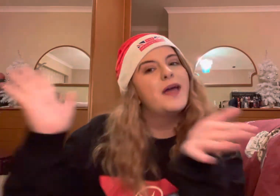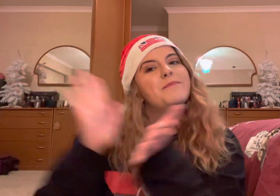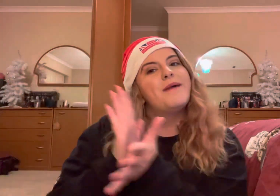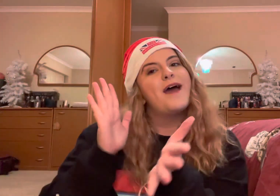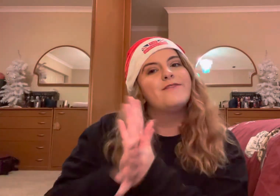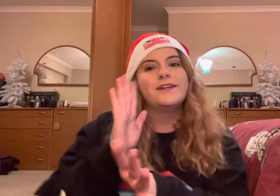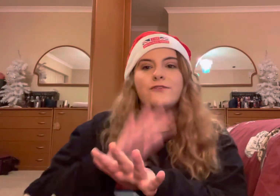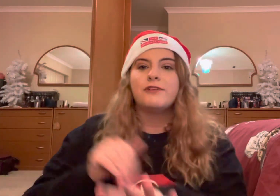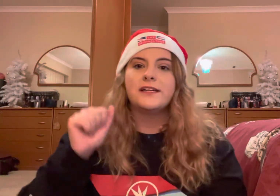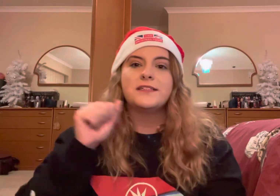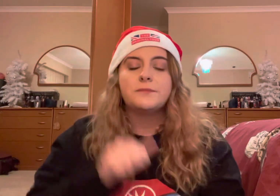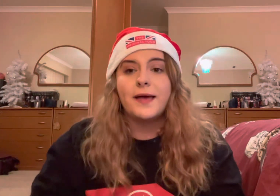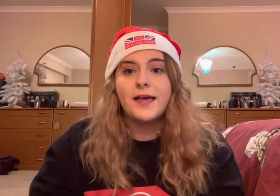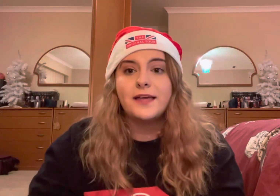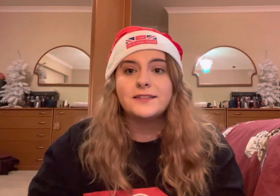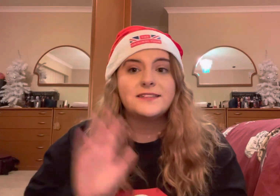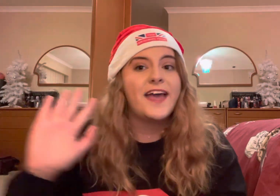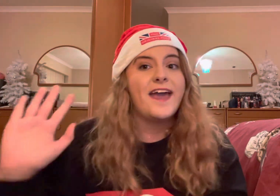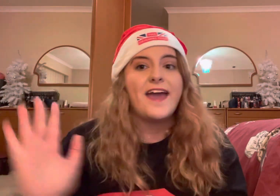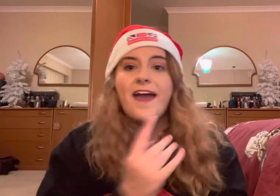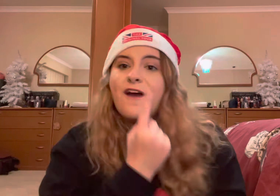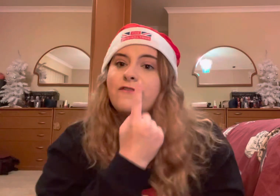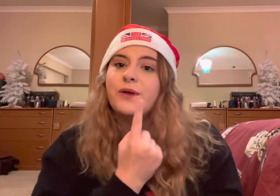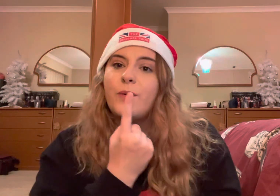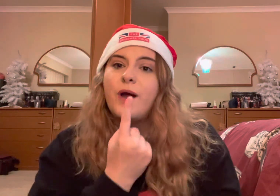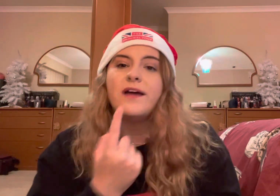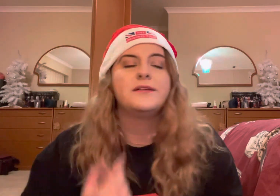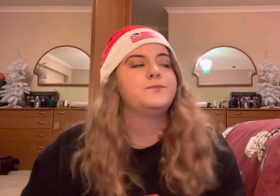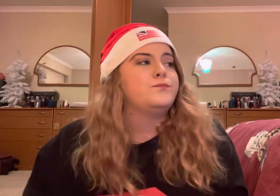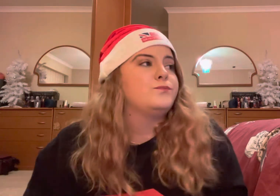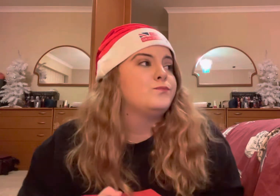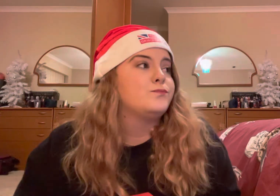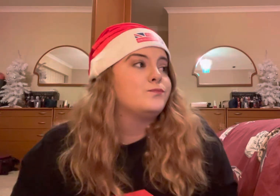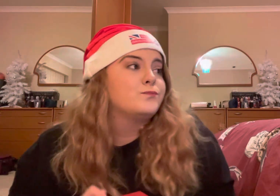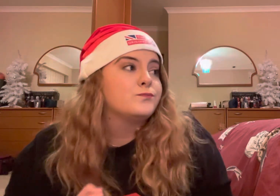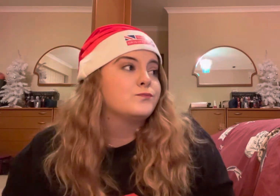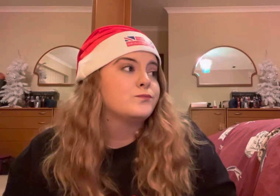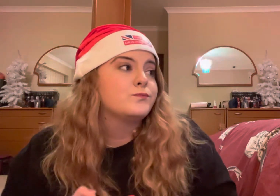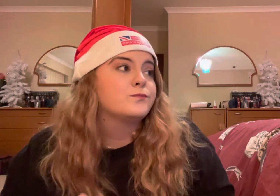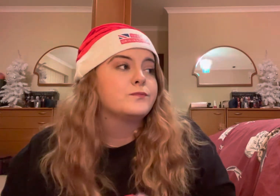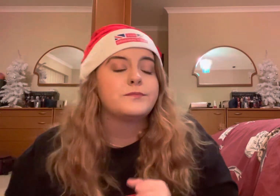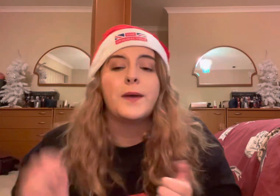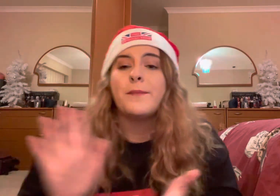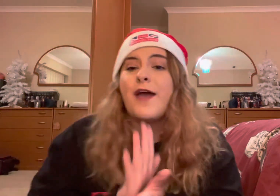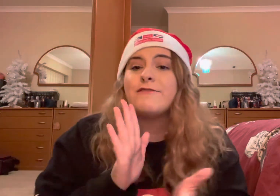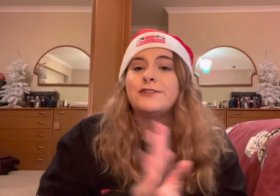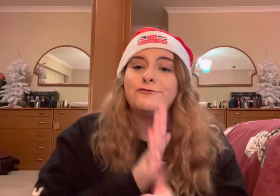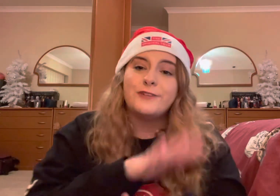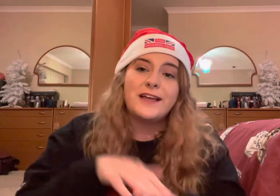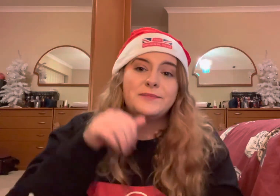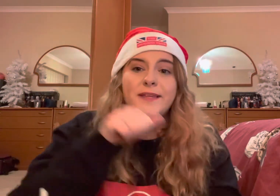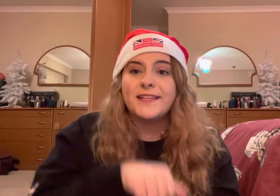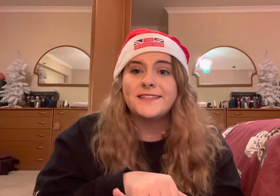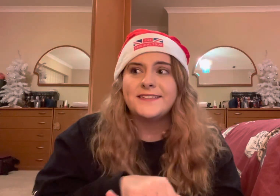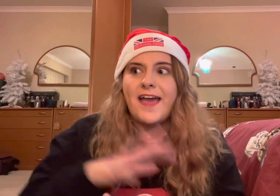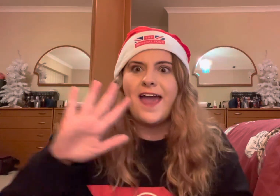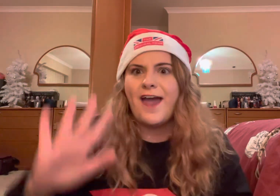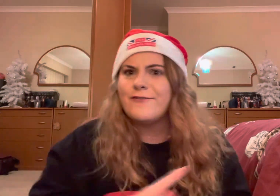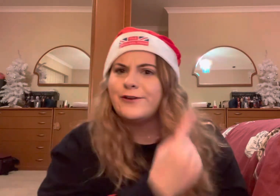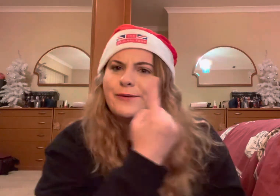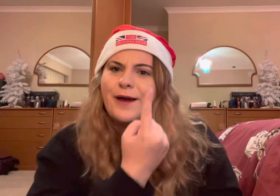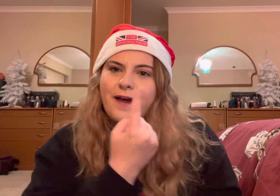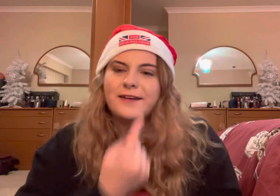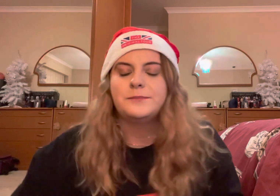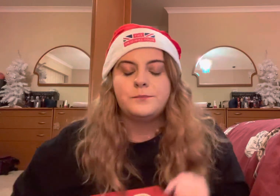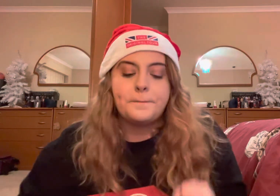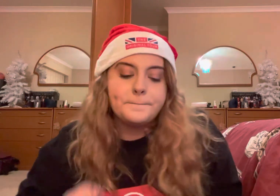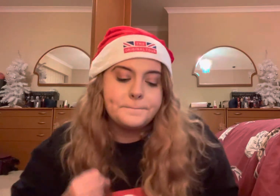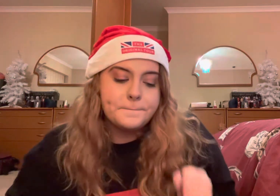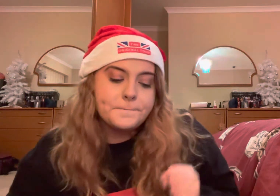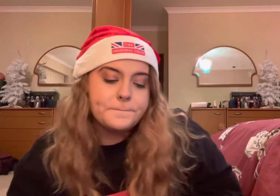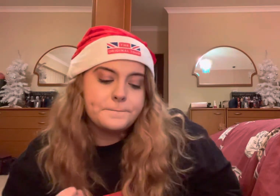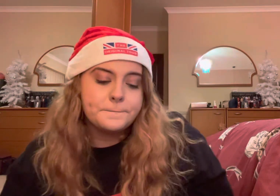Merry Christmas everyone Merry Christmas everyone